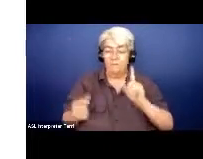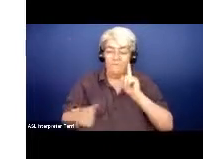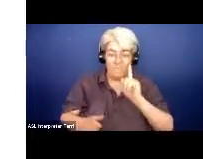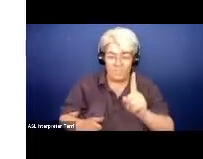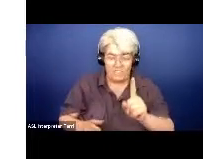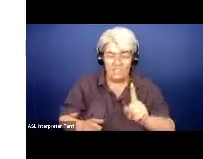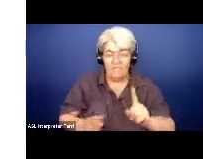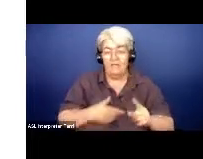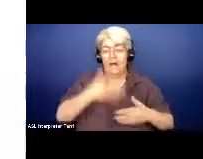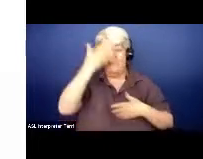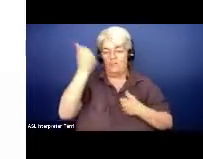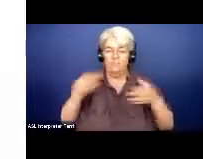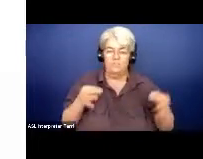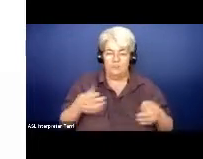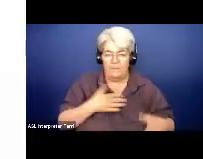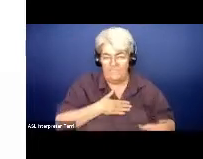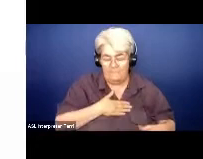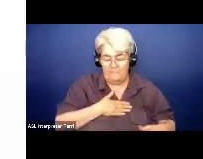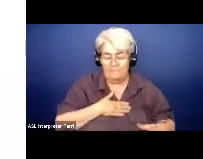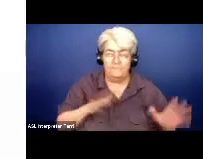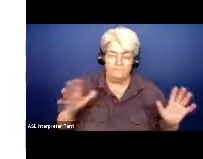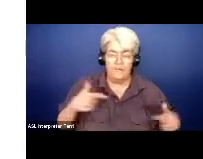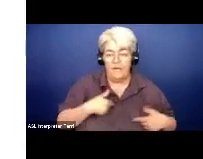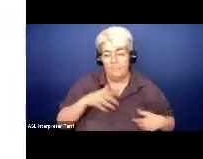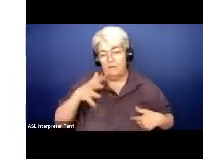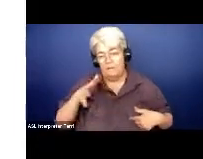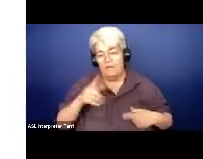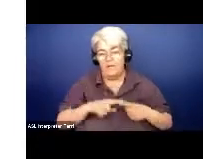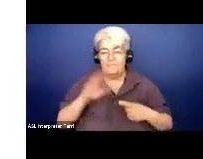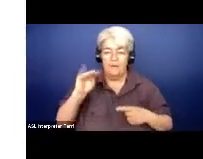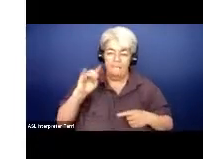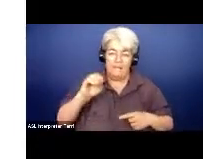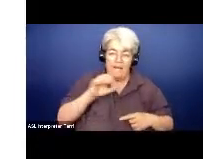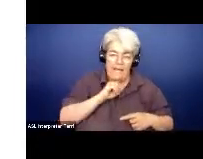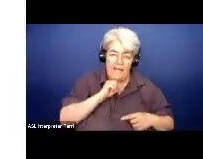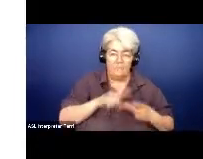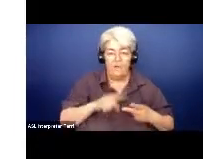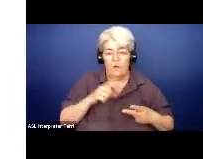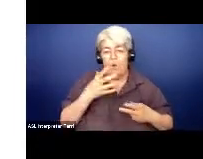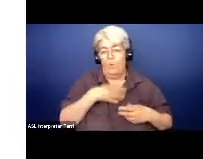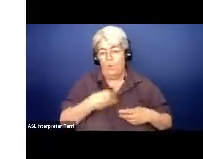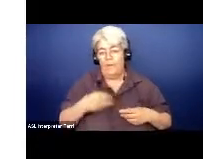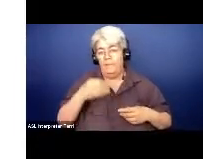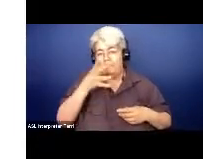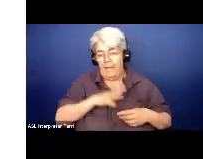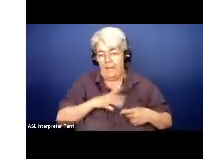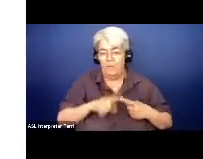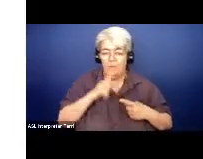forgotten to describe myself. I'm more or less middle-aged white male with very blond hair, beard, and glasses. I'm talking